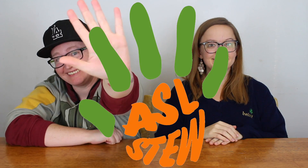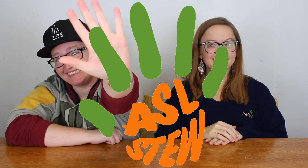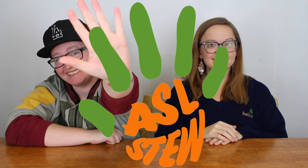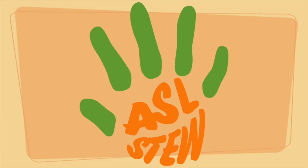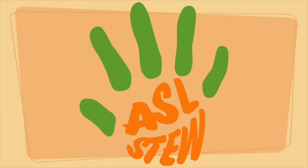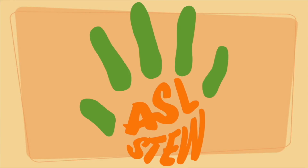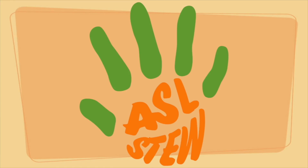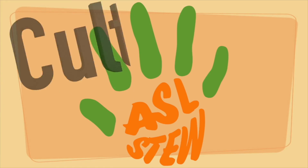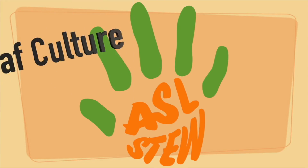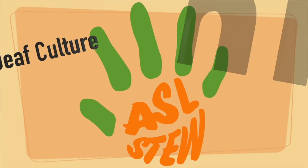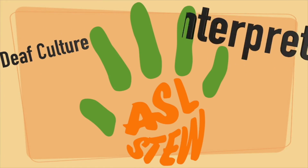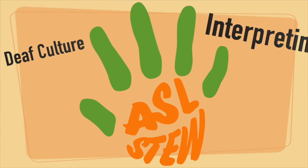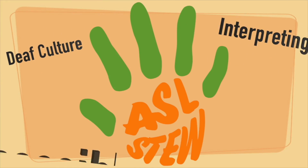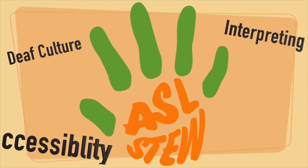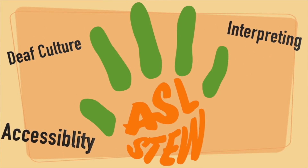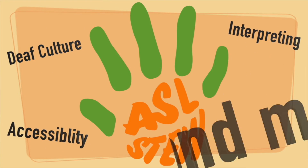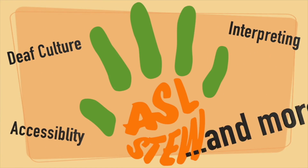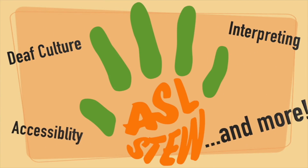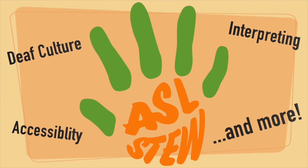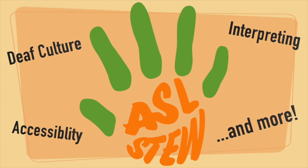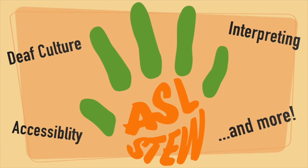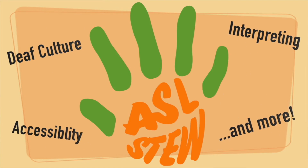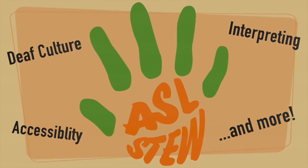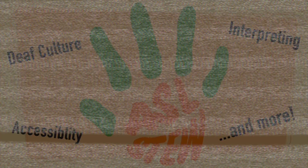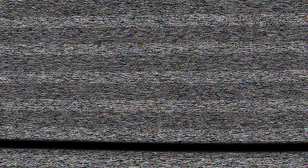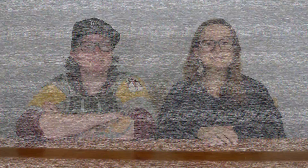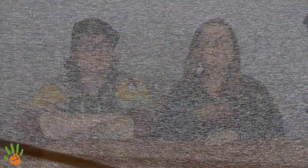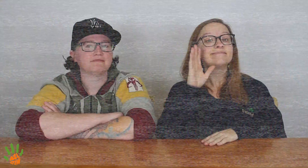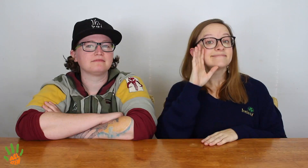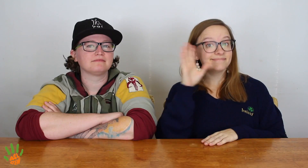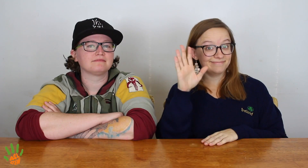(hand slap... )